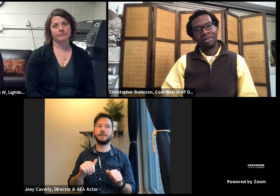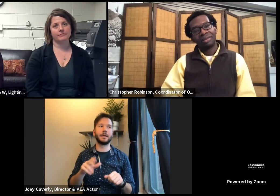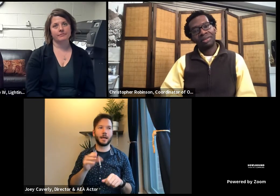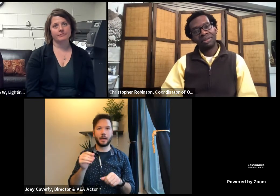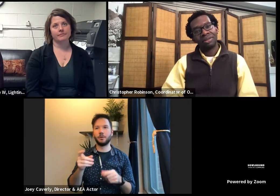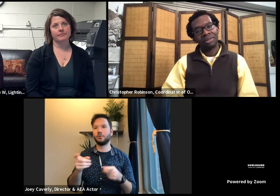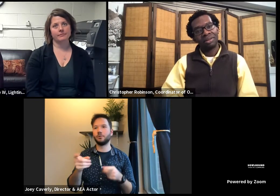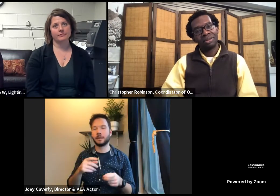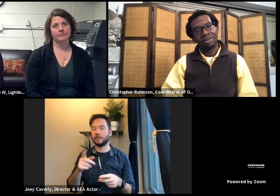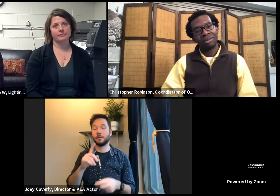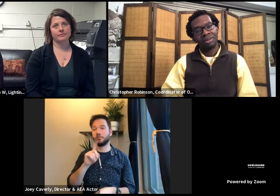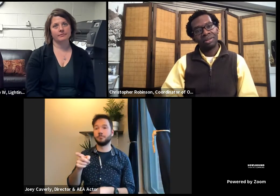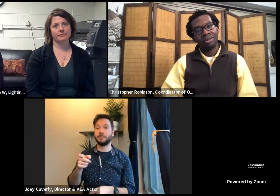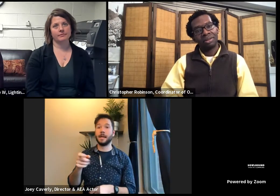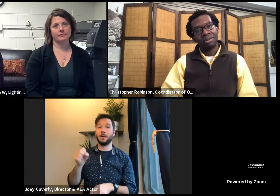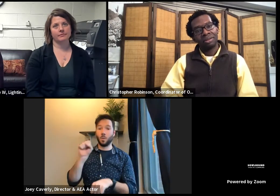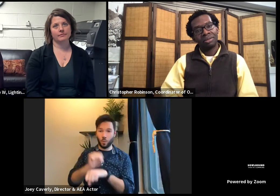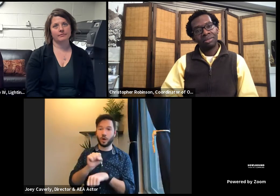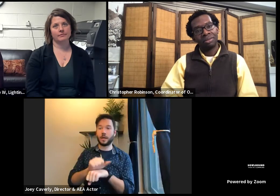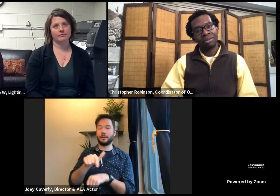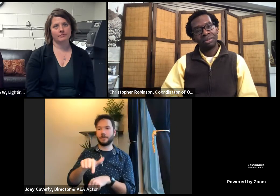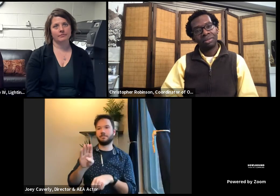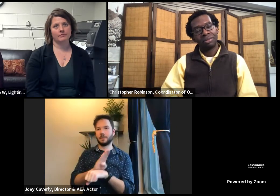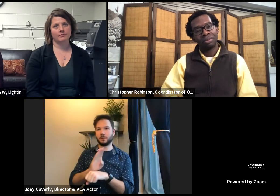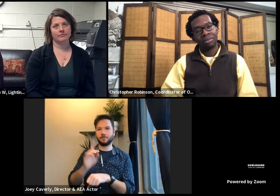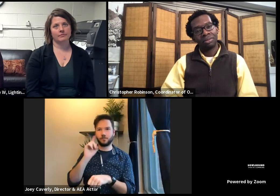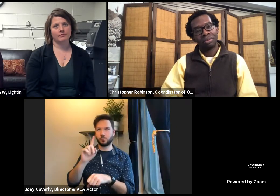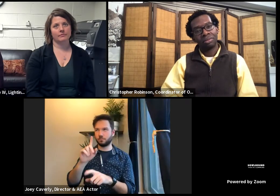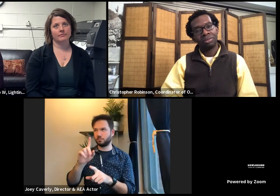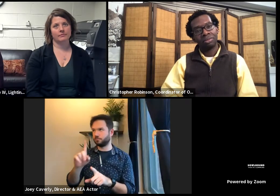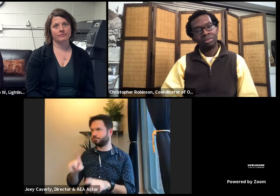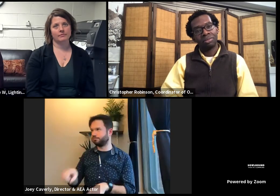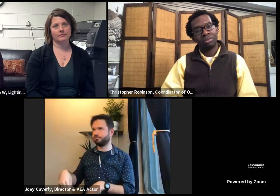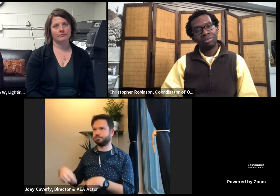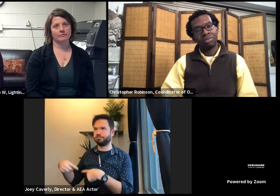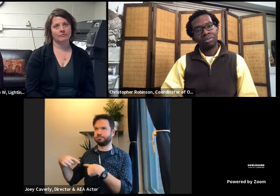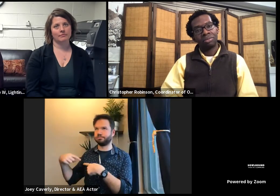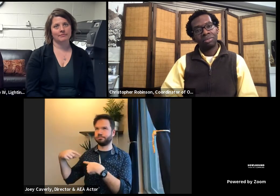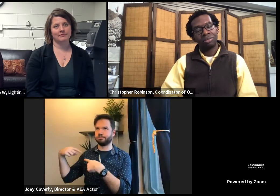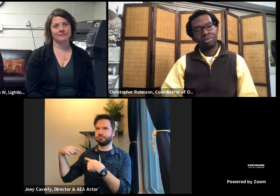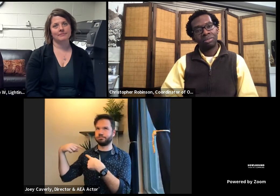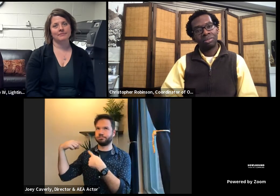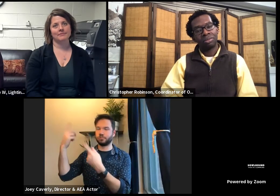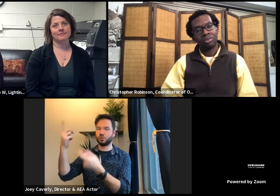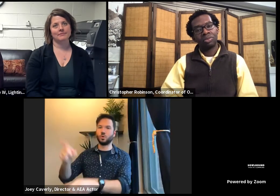Yes, she is a person who is Asian. She's a director and an actor.